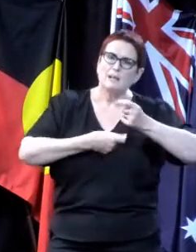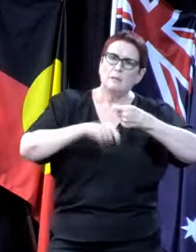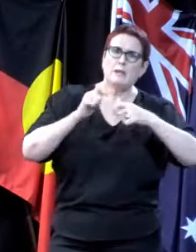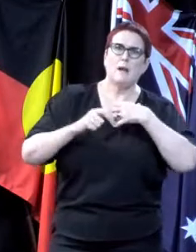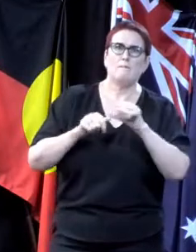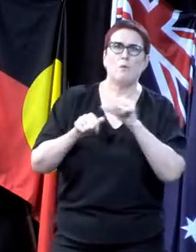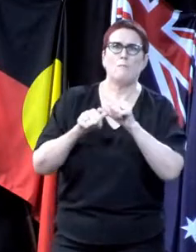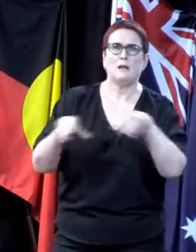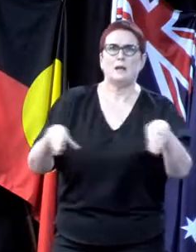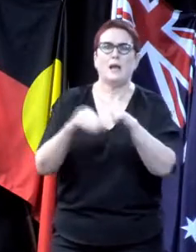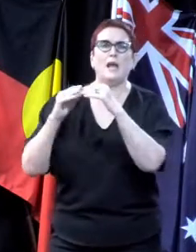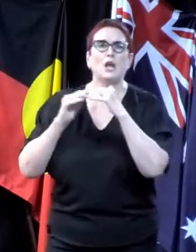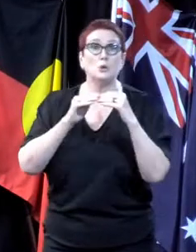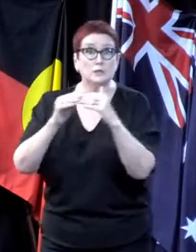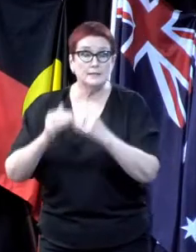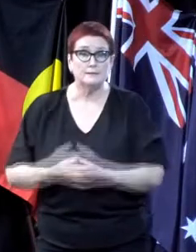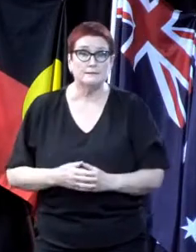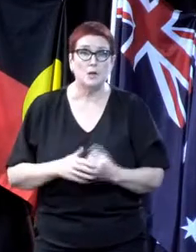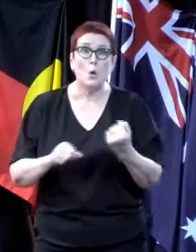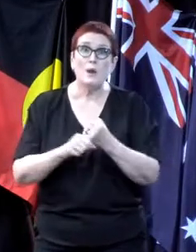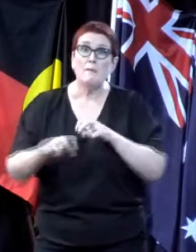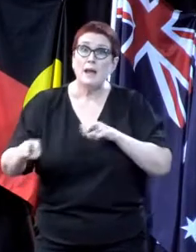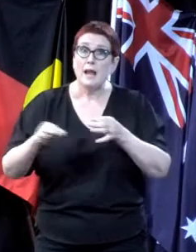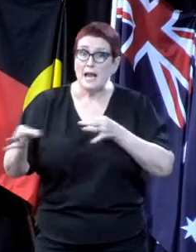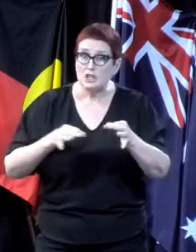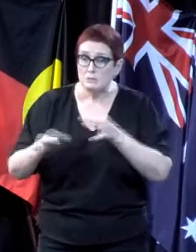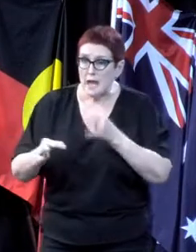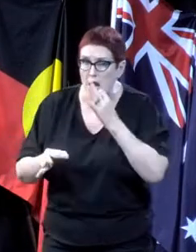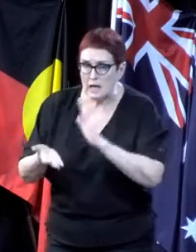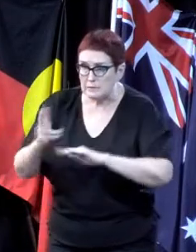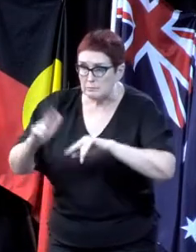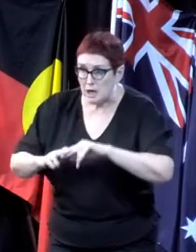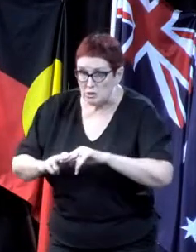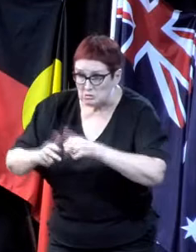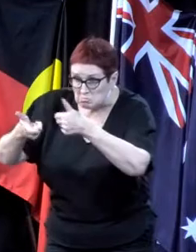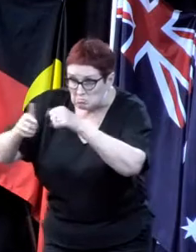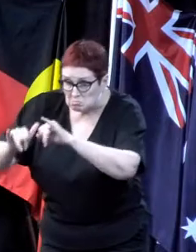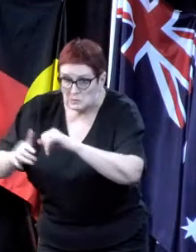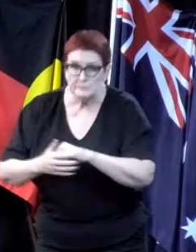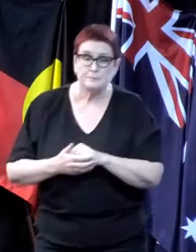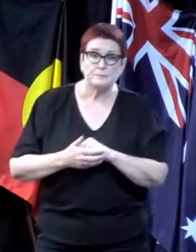The action plan received consultation with parents, caregivers of students with disabilities, and the Bowen State High School